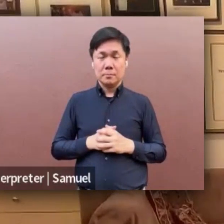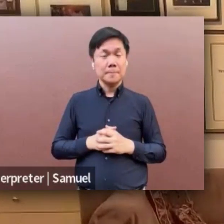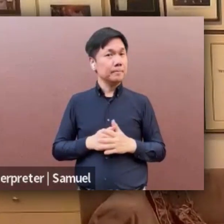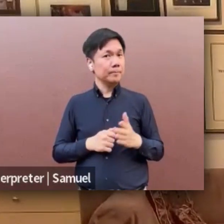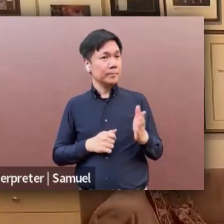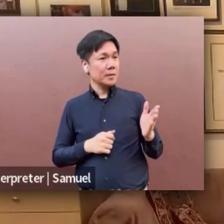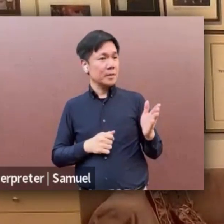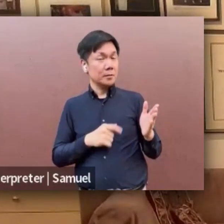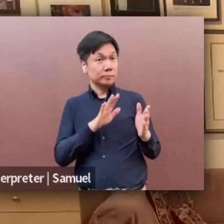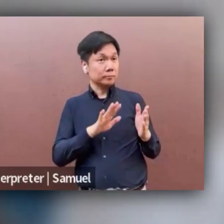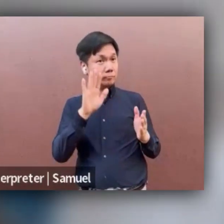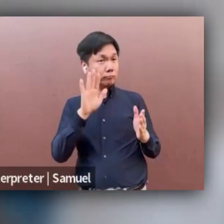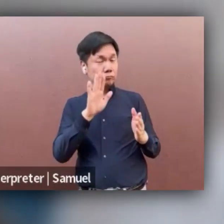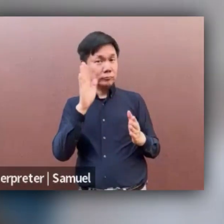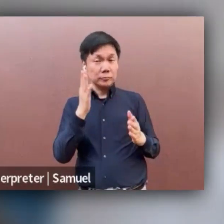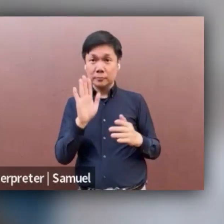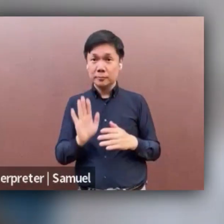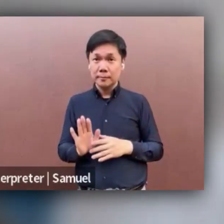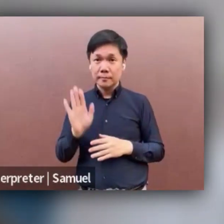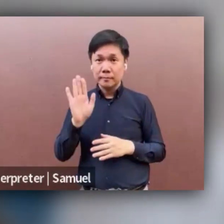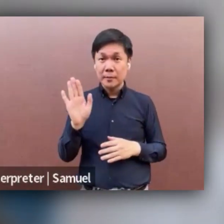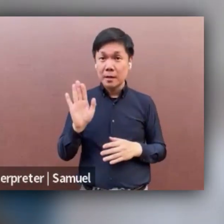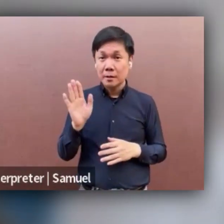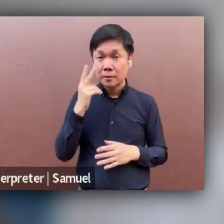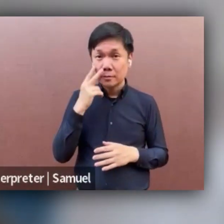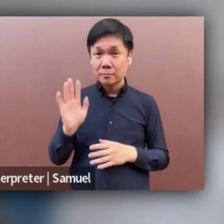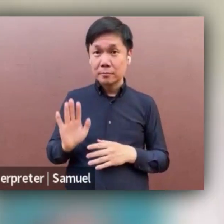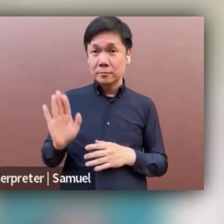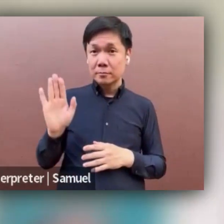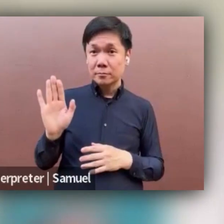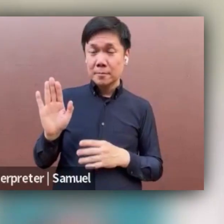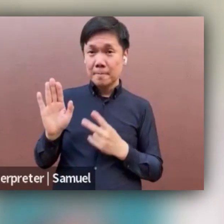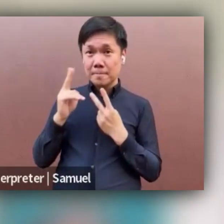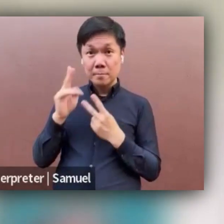So, I see if there is something else in the chat. Your hand is still raised.